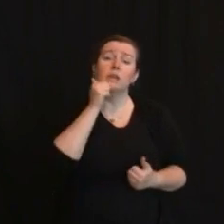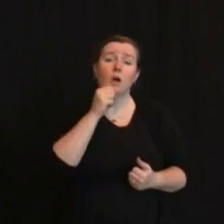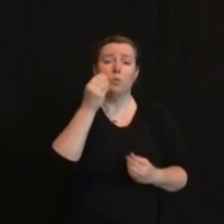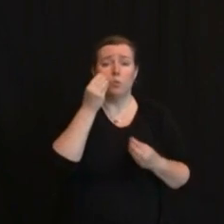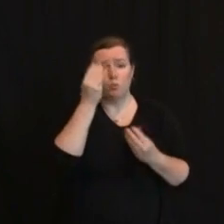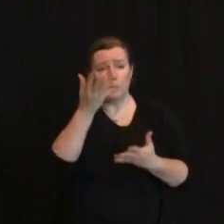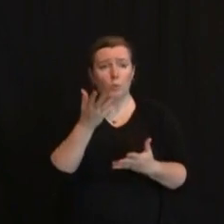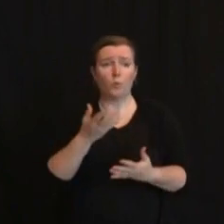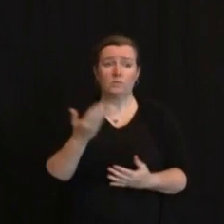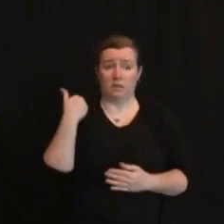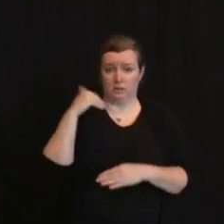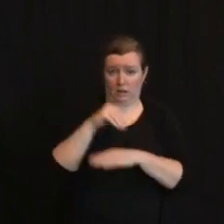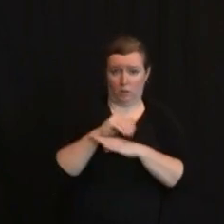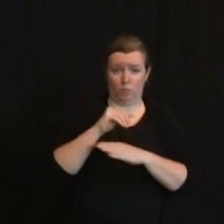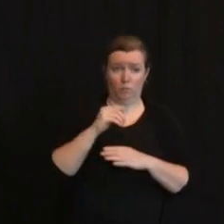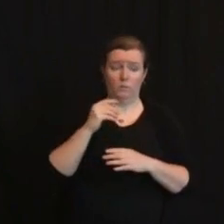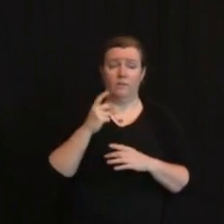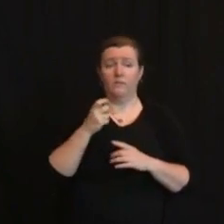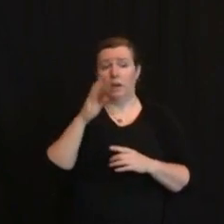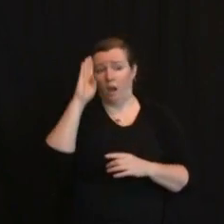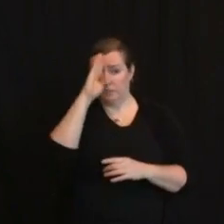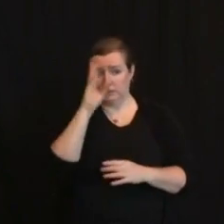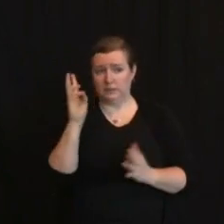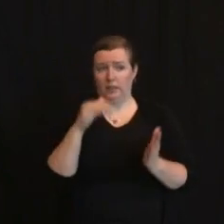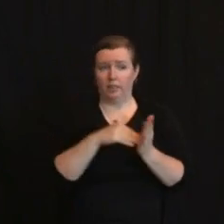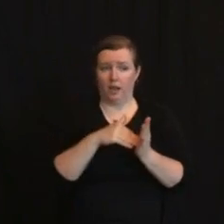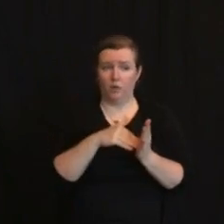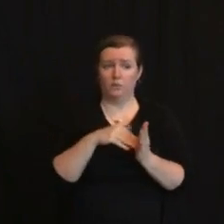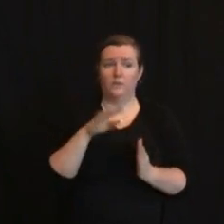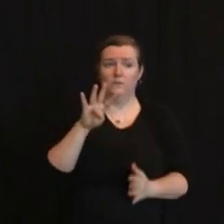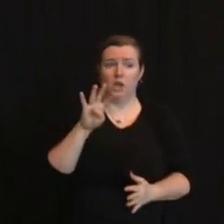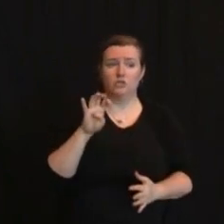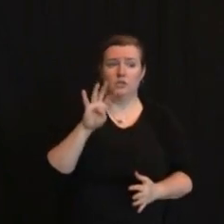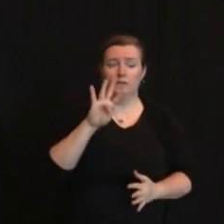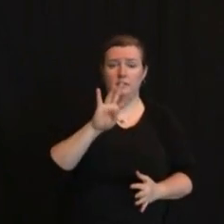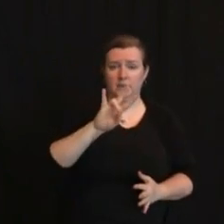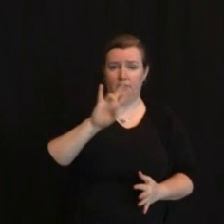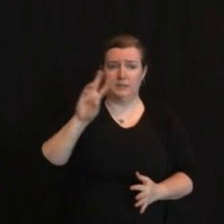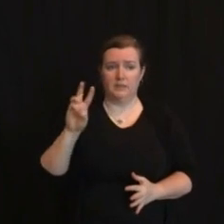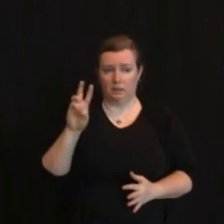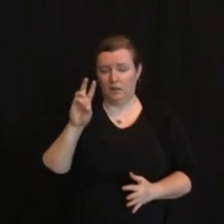WE ARE IN SOCIAL SOLIDARITY. I WILL GO THROUGH THE DAILY